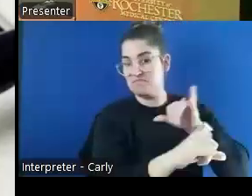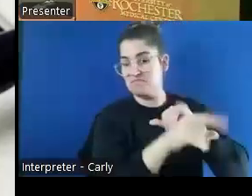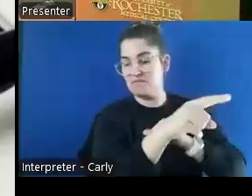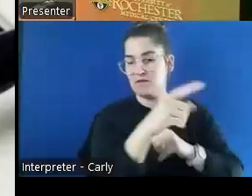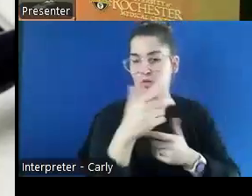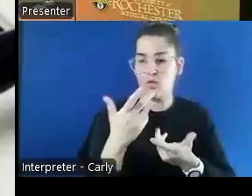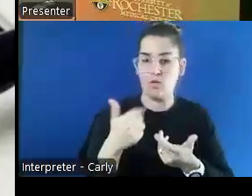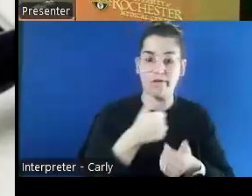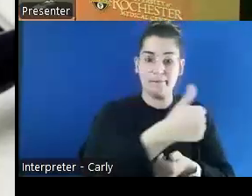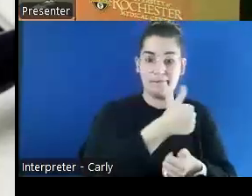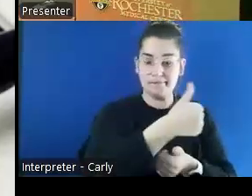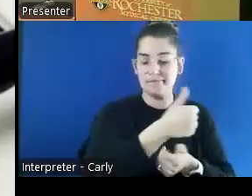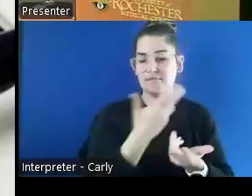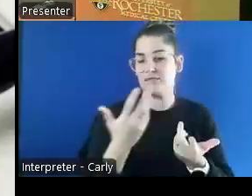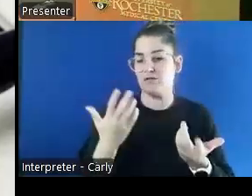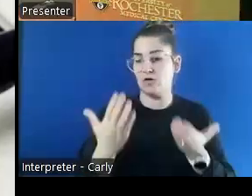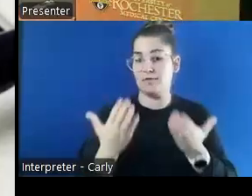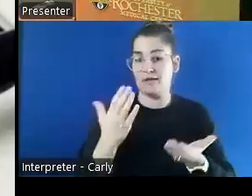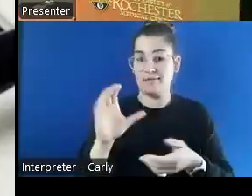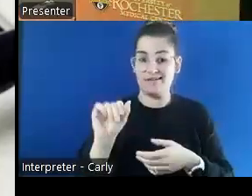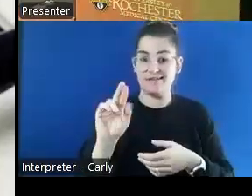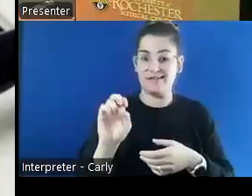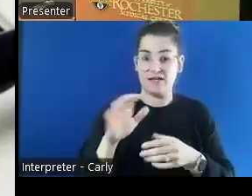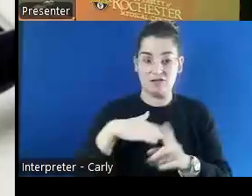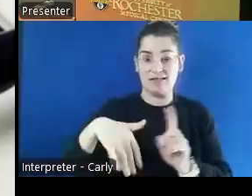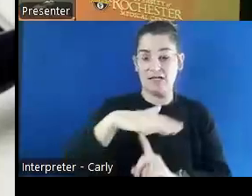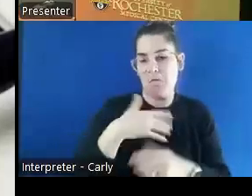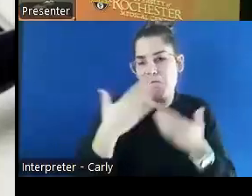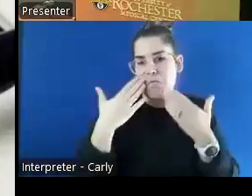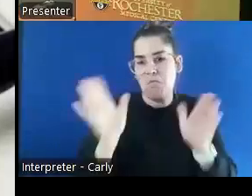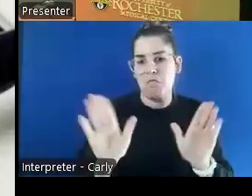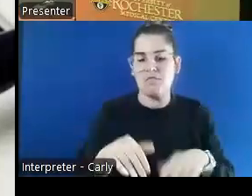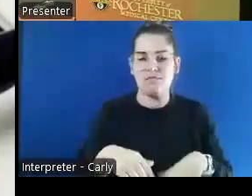setting or are in our Primary Care setting um and what are the concomitant needs medically and